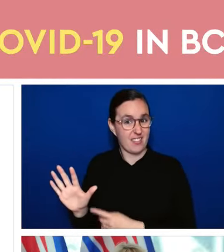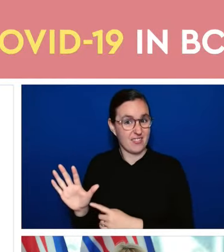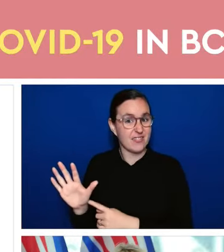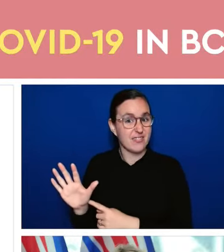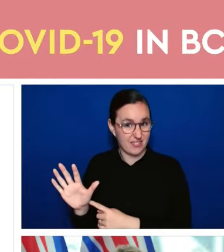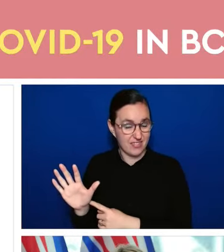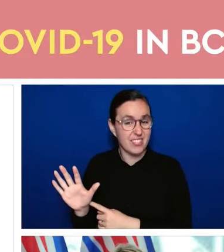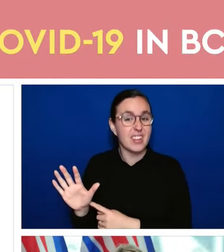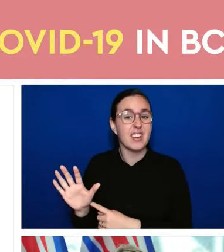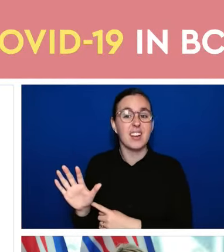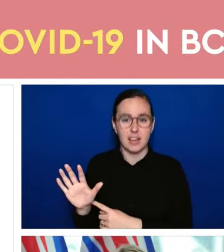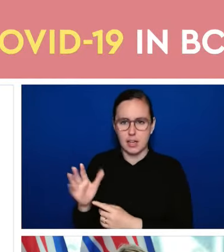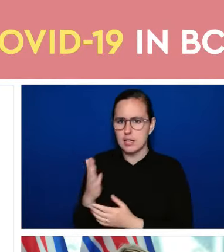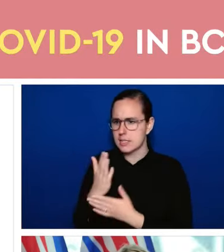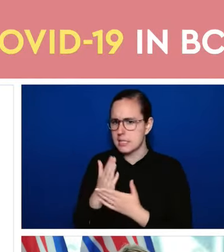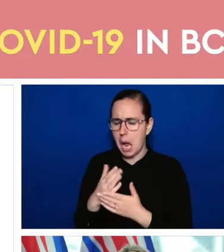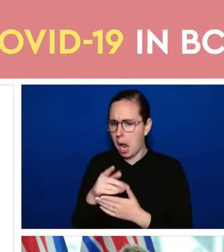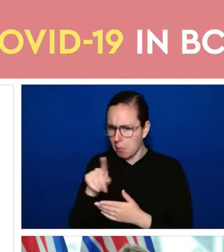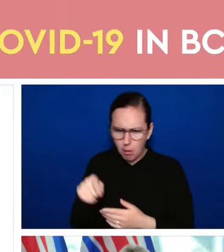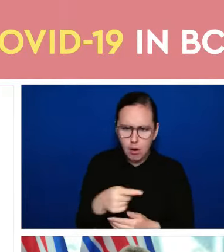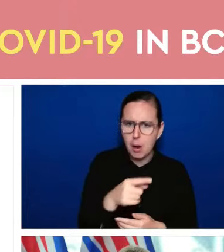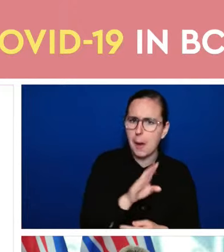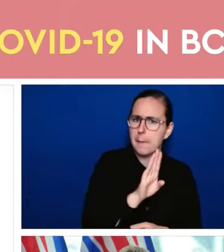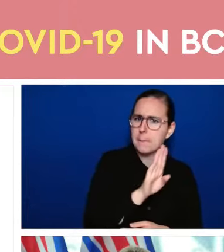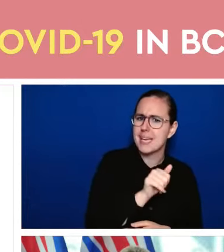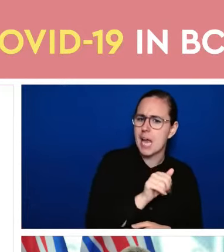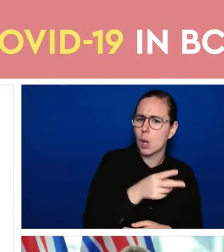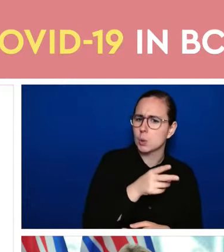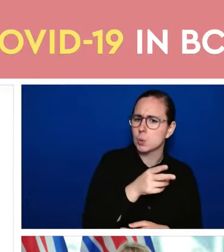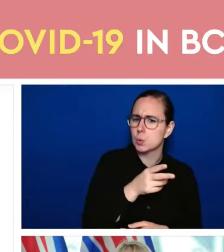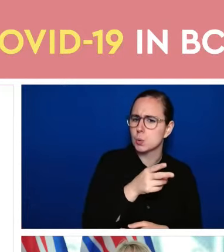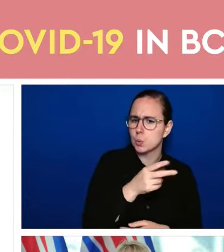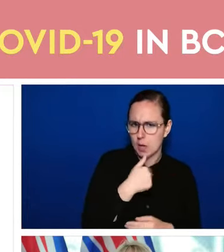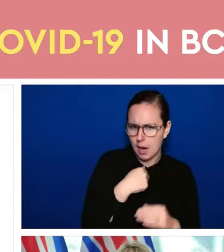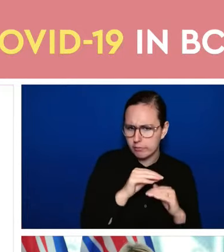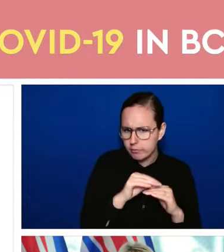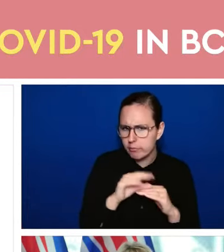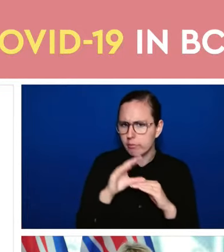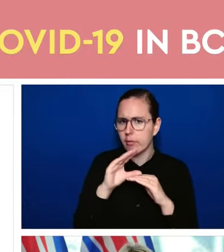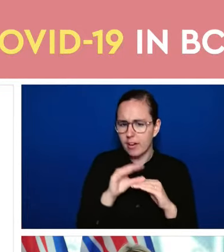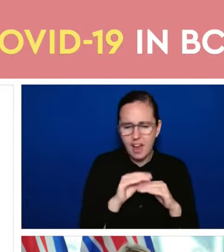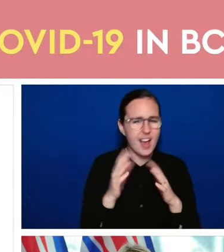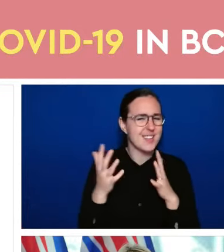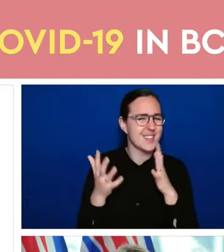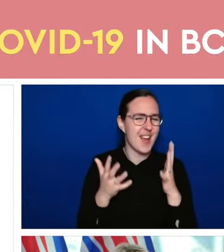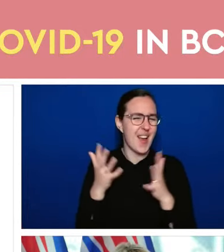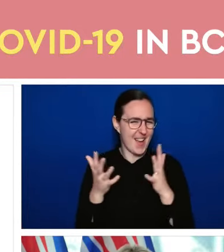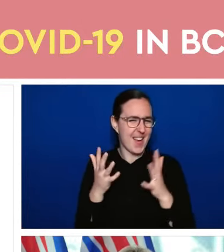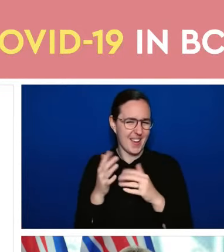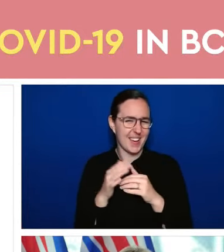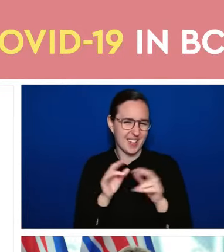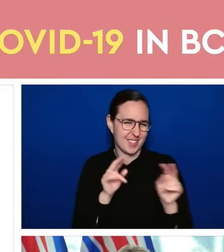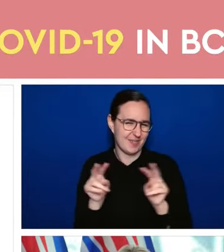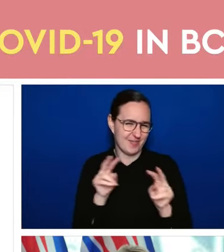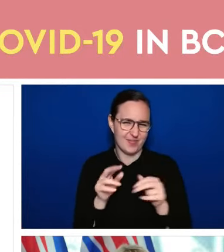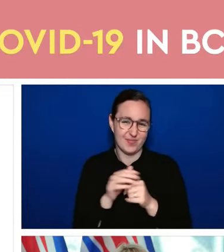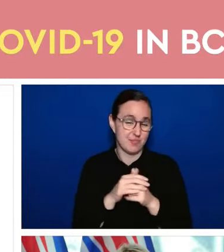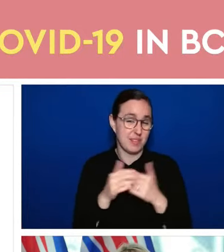to- being more. Active in some